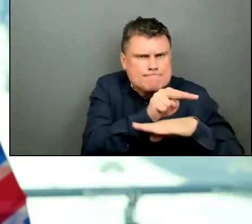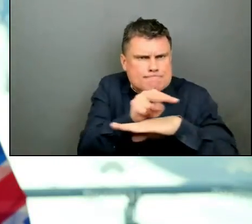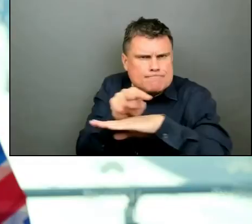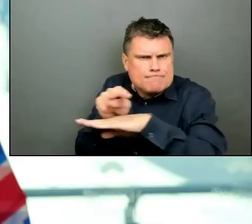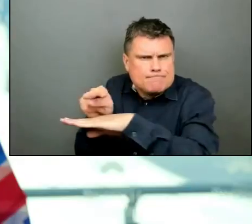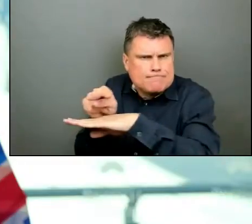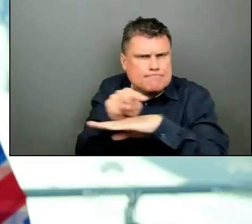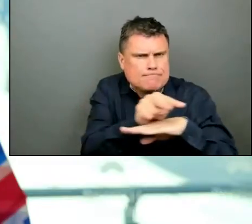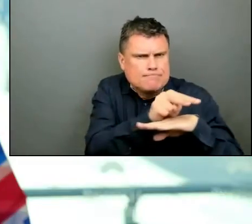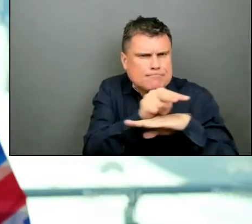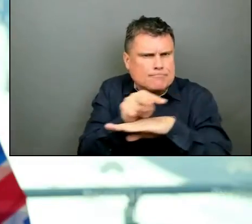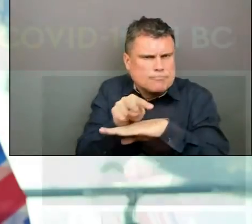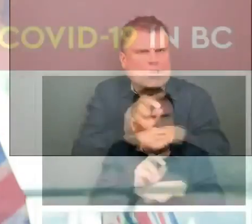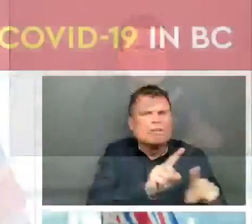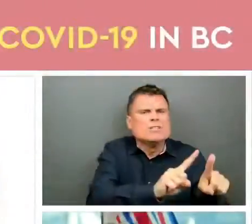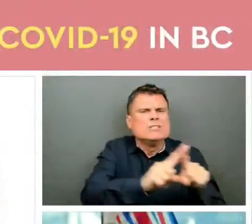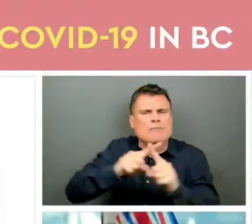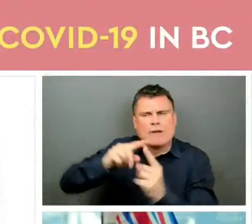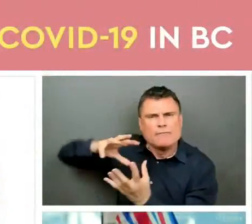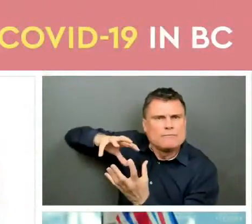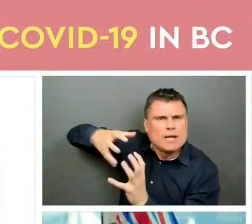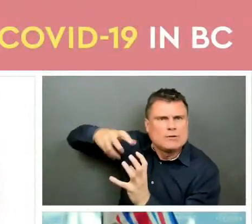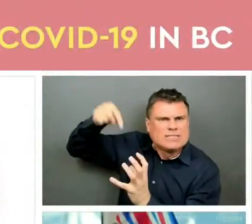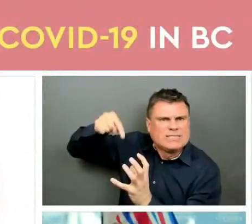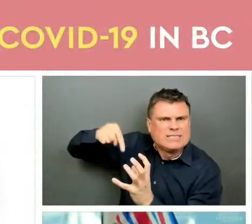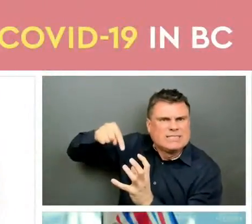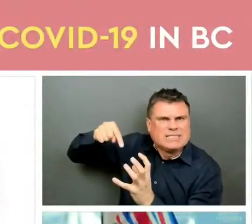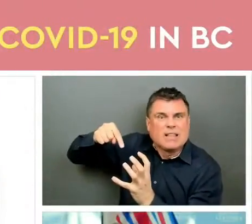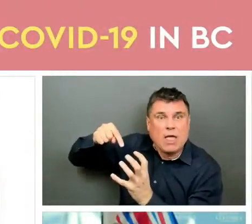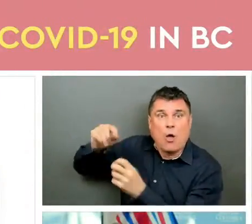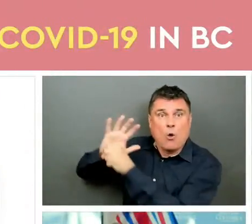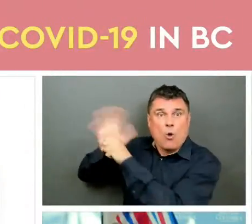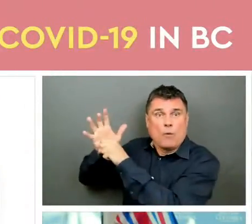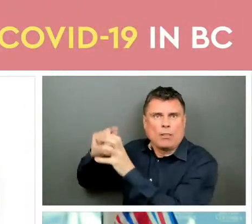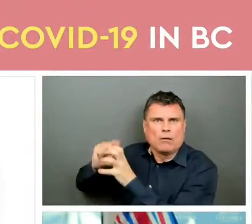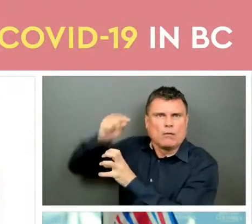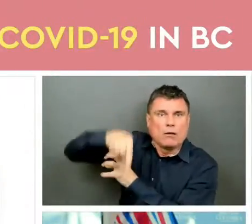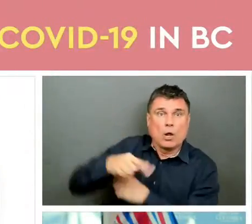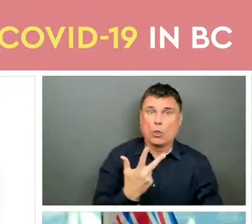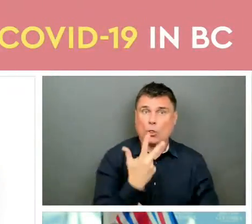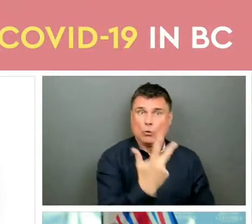of this virus we see in British Columbia over the past year.